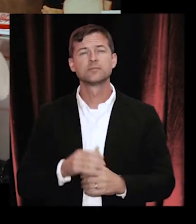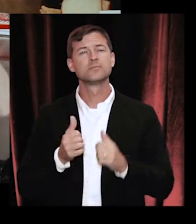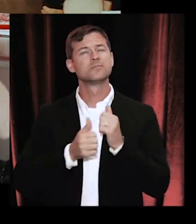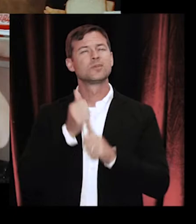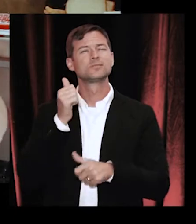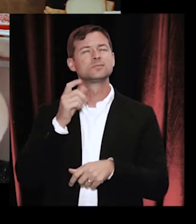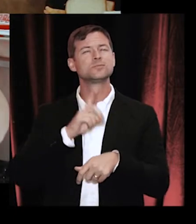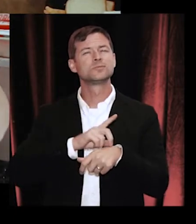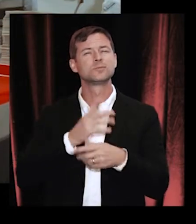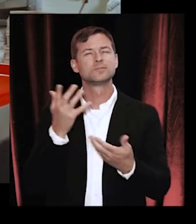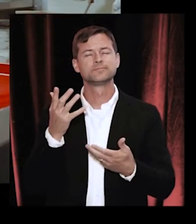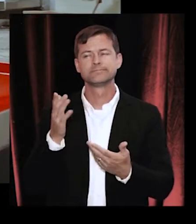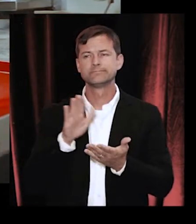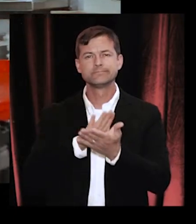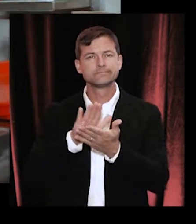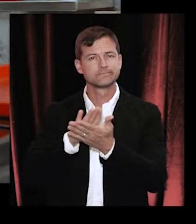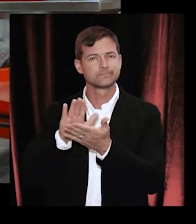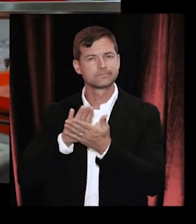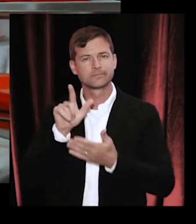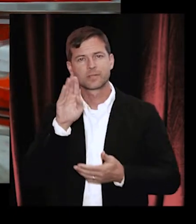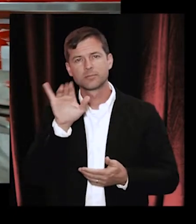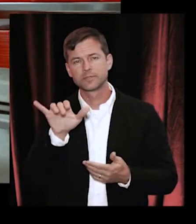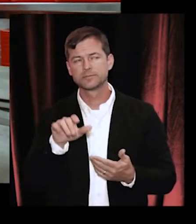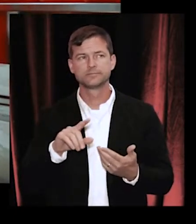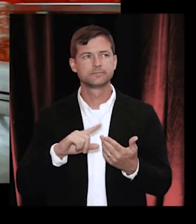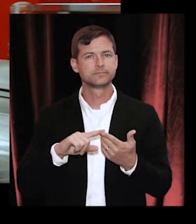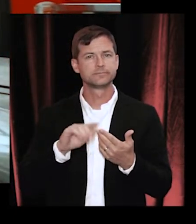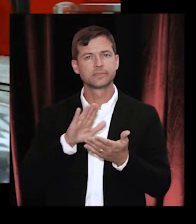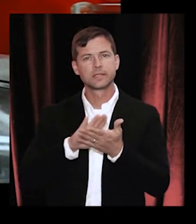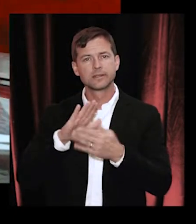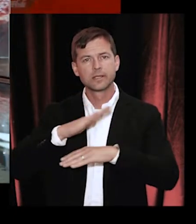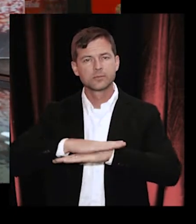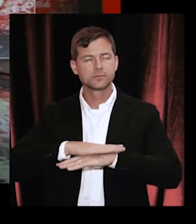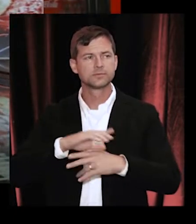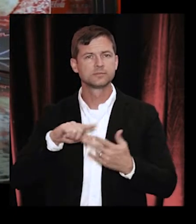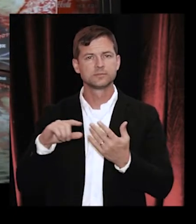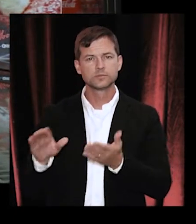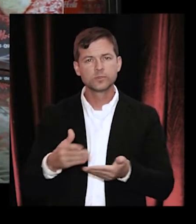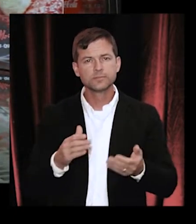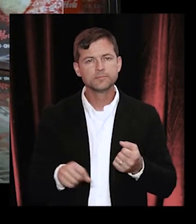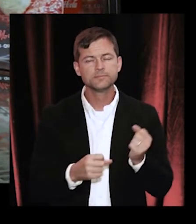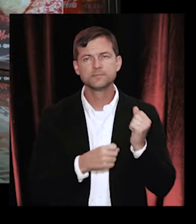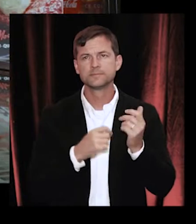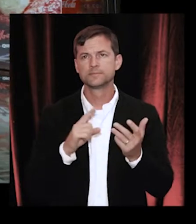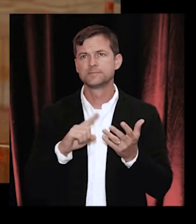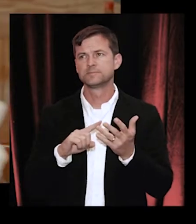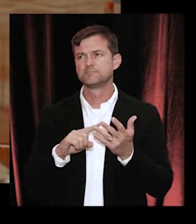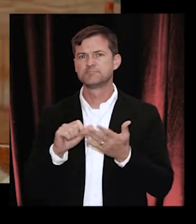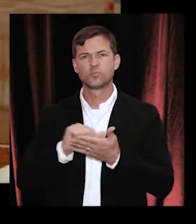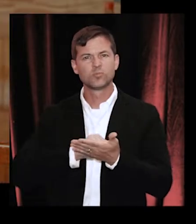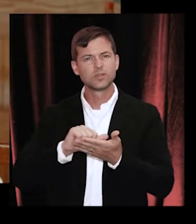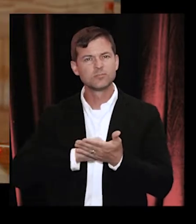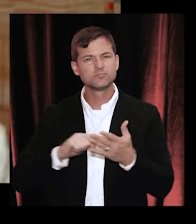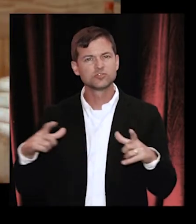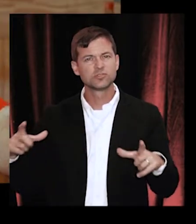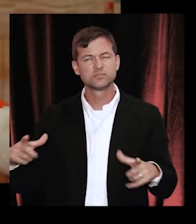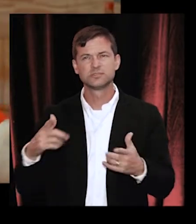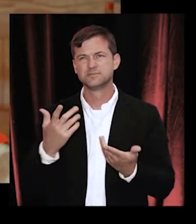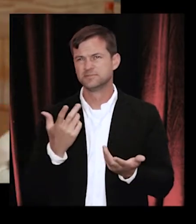you know, clean tables, sweep floors, wipe trays, you know, kind of there are some guests that, you know, hey, can you get this for me?